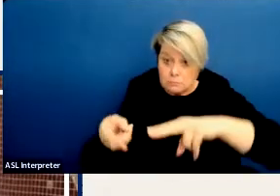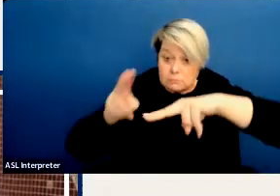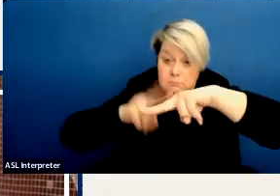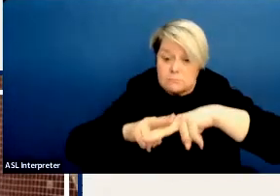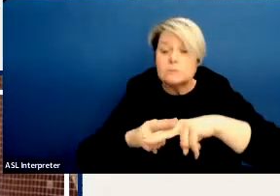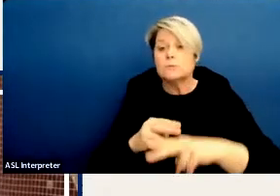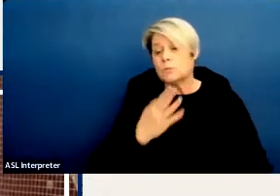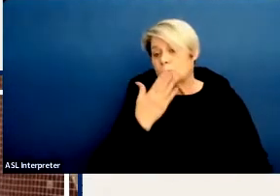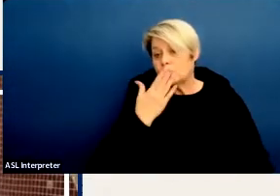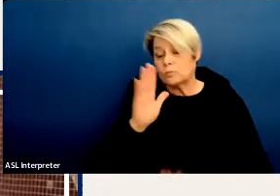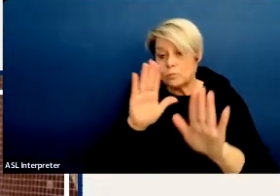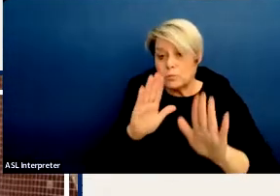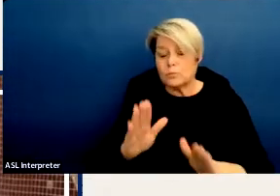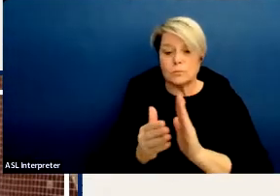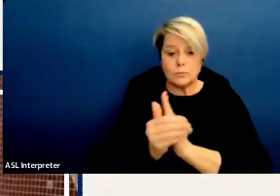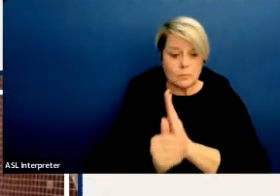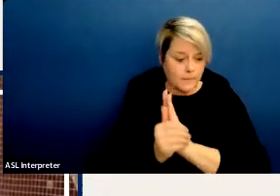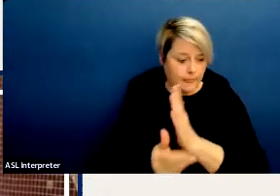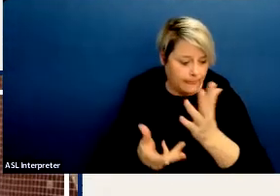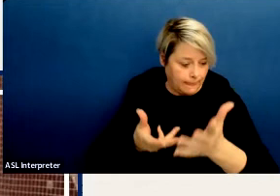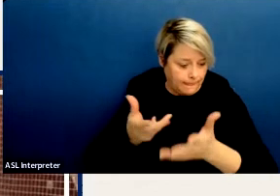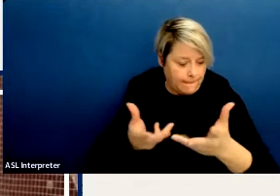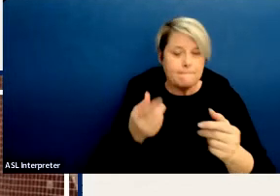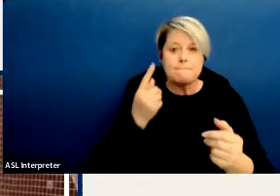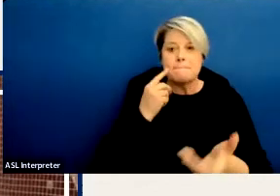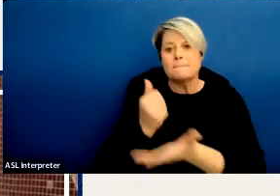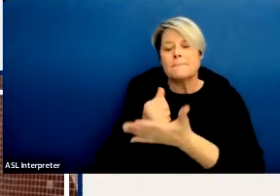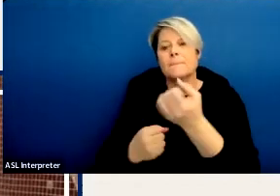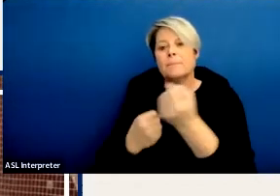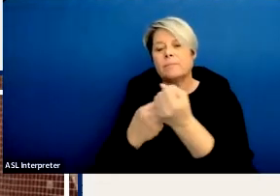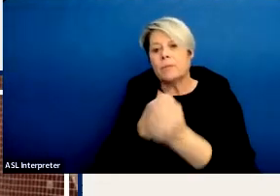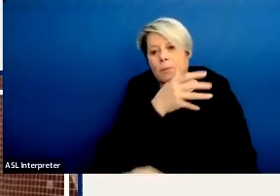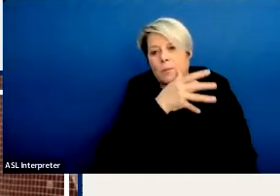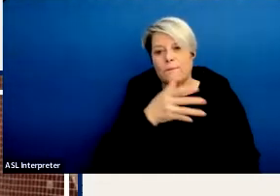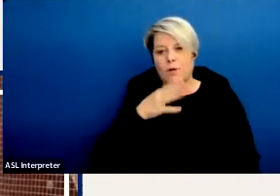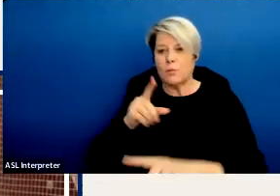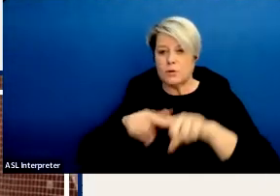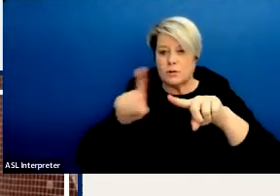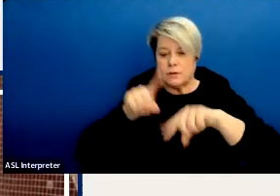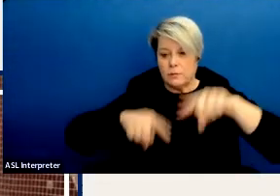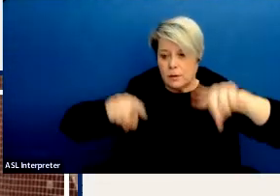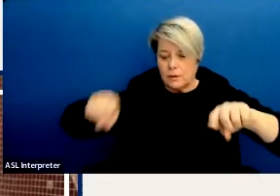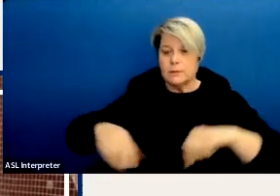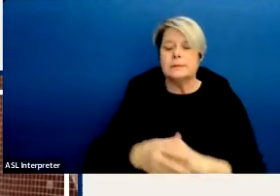increase and we have some great tools that are